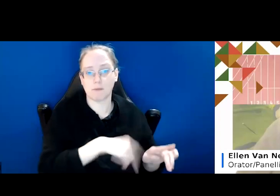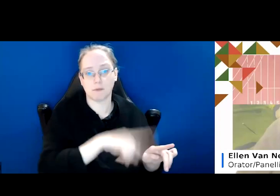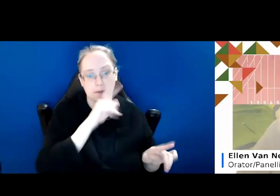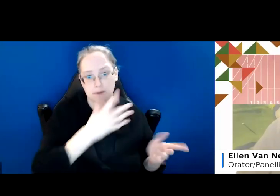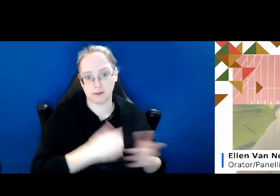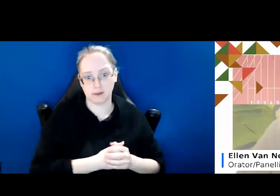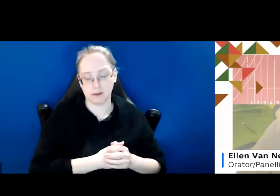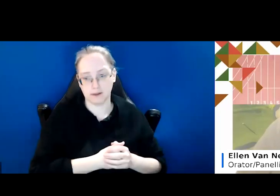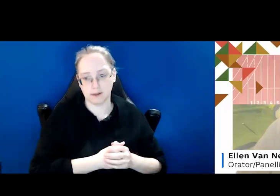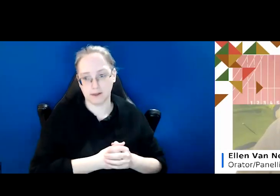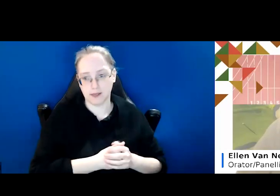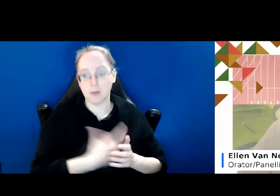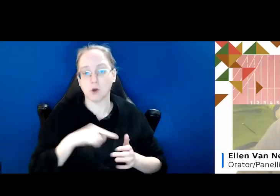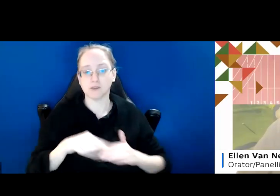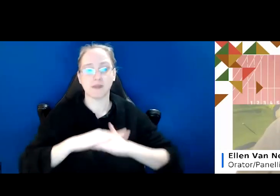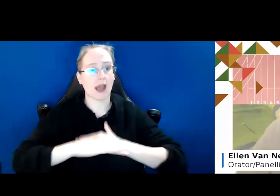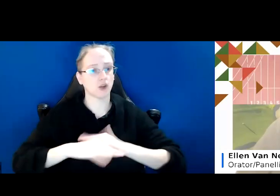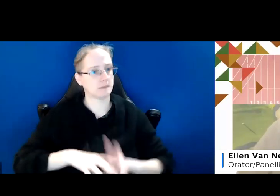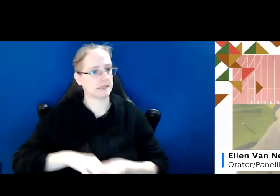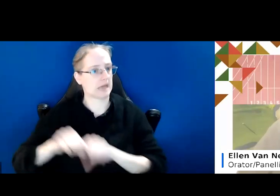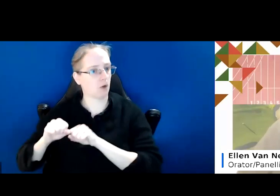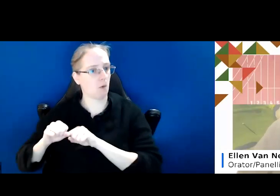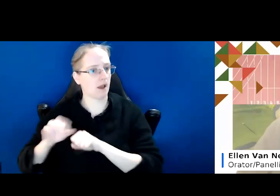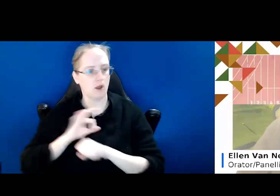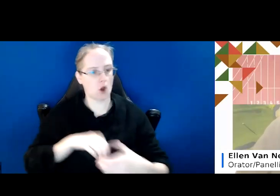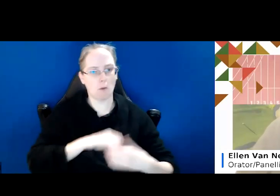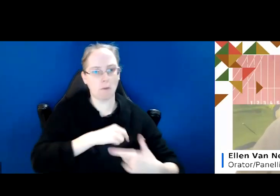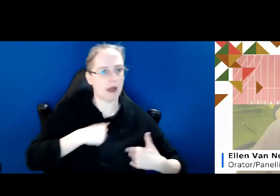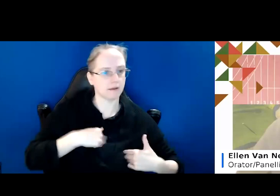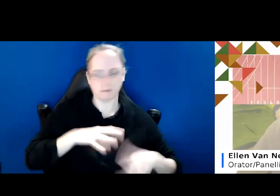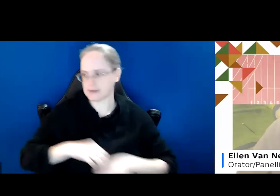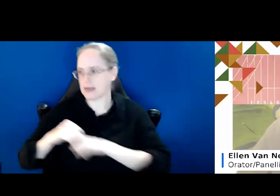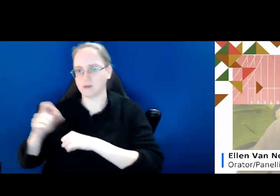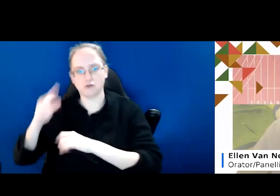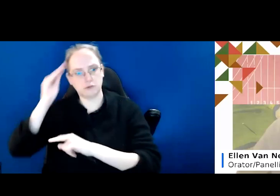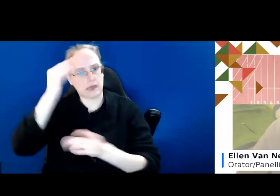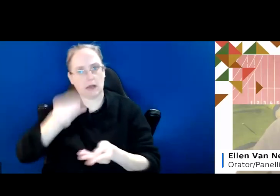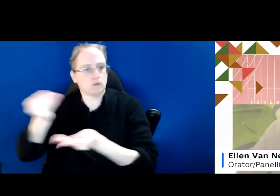but being owned by the Council, the government, a sporting club.